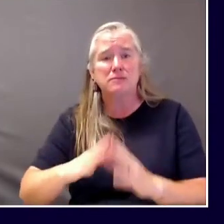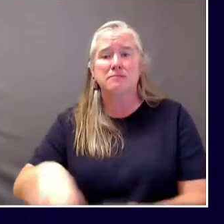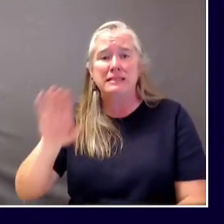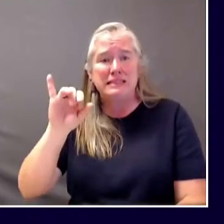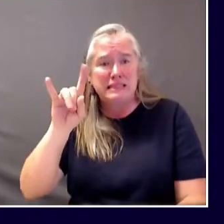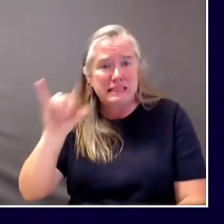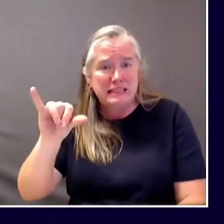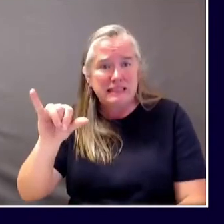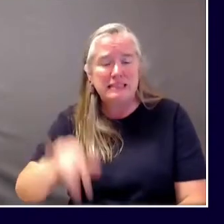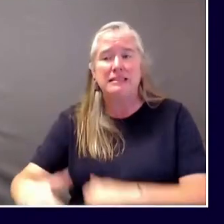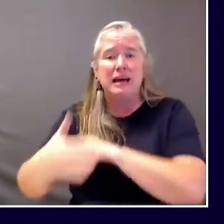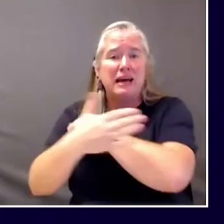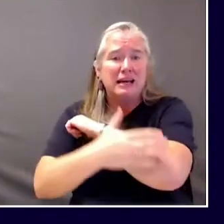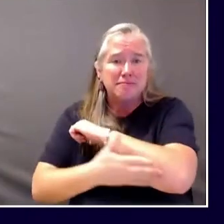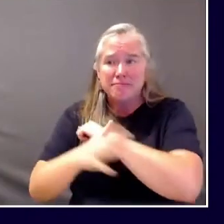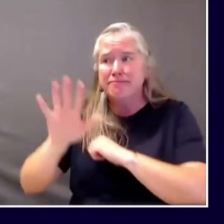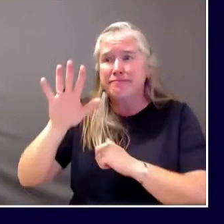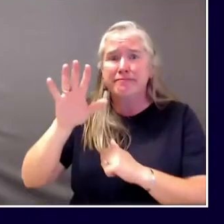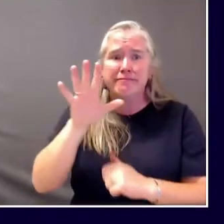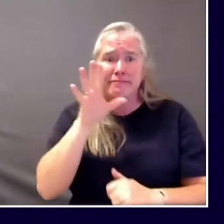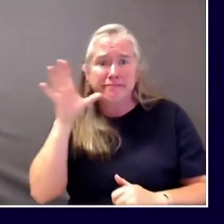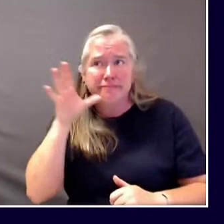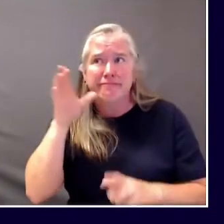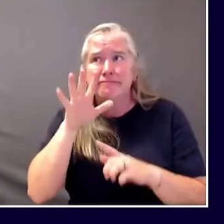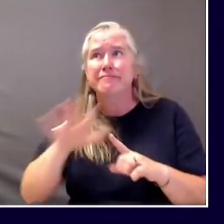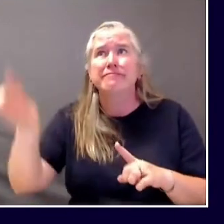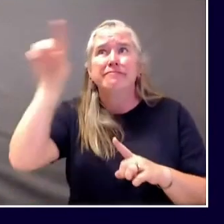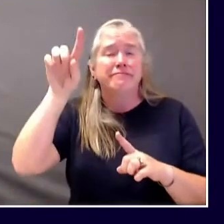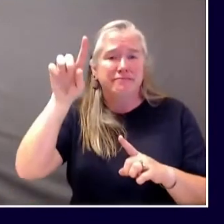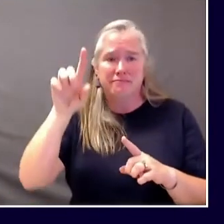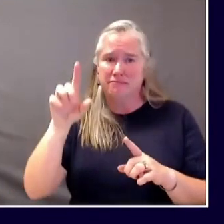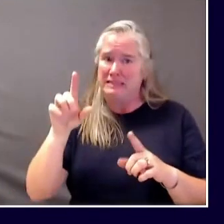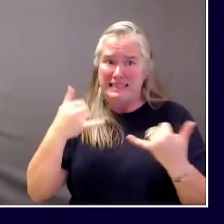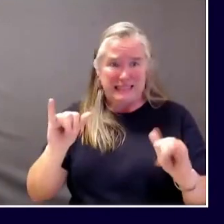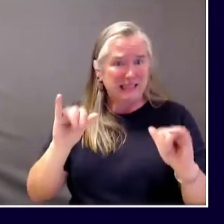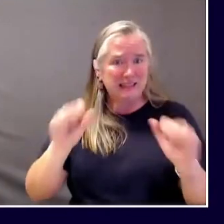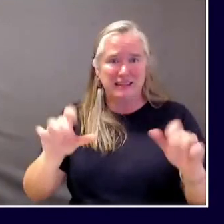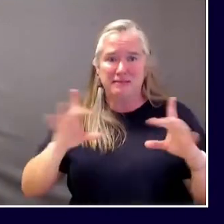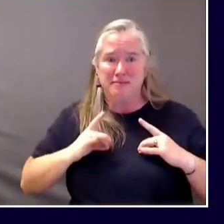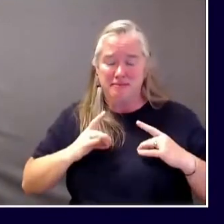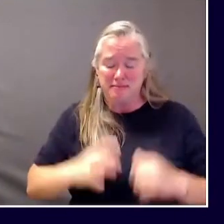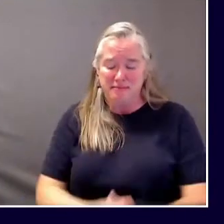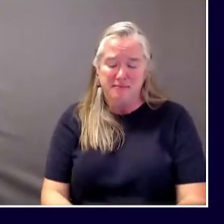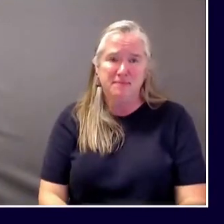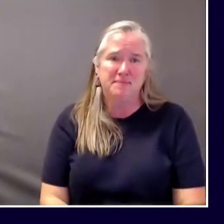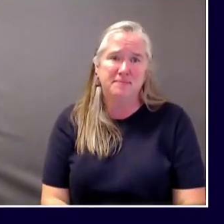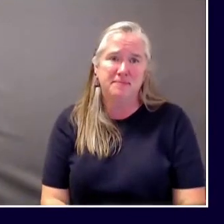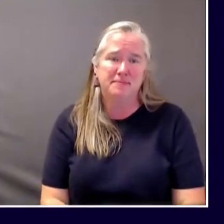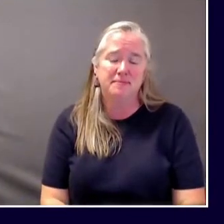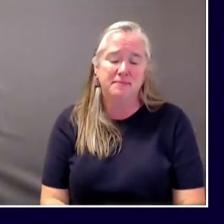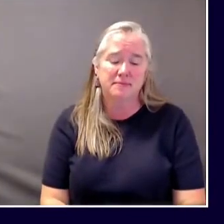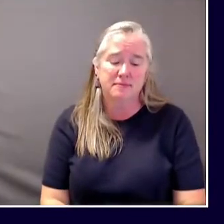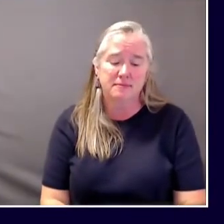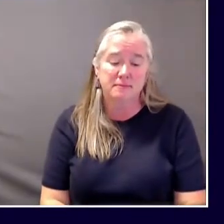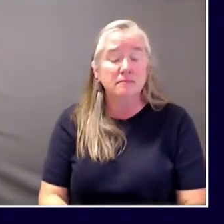this state and once his spreads